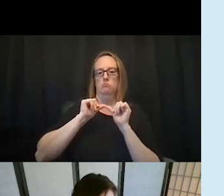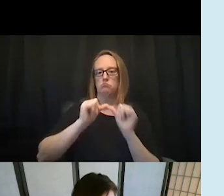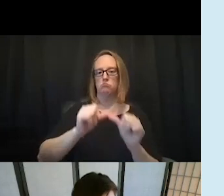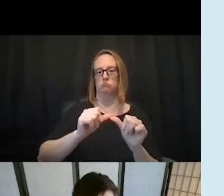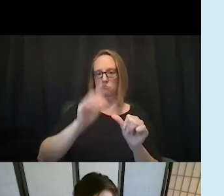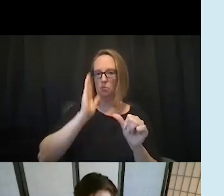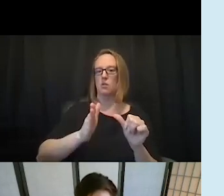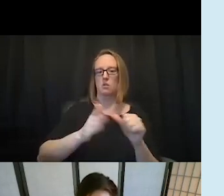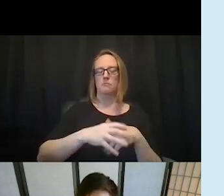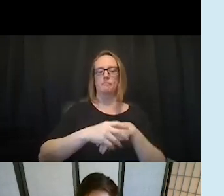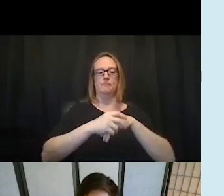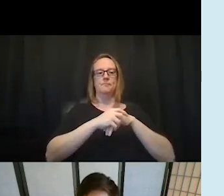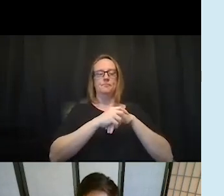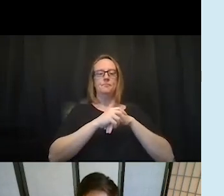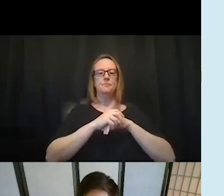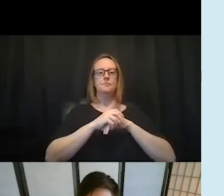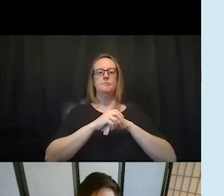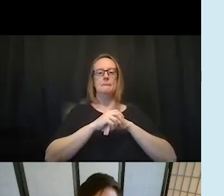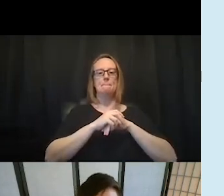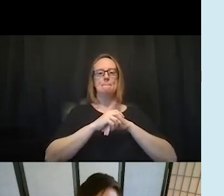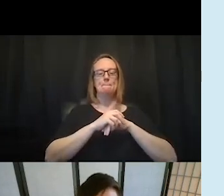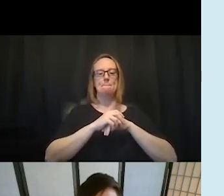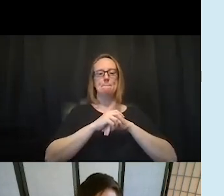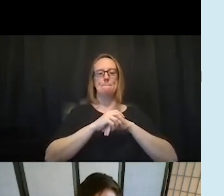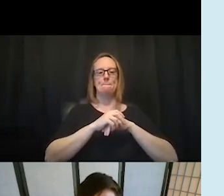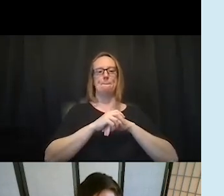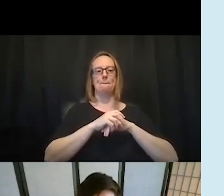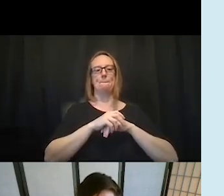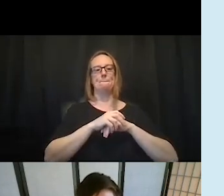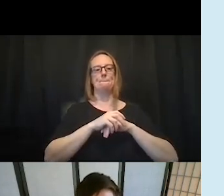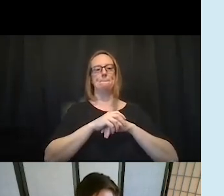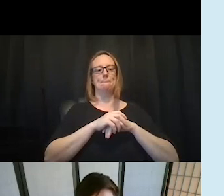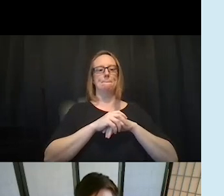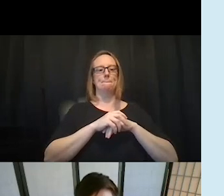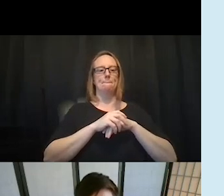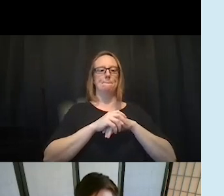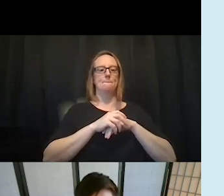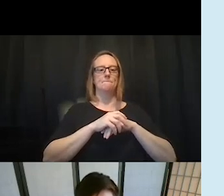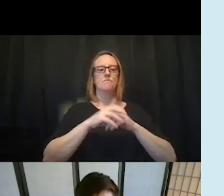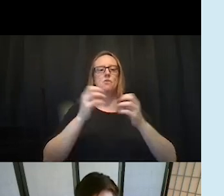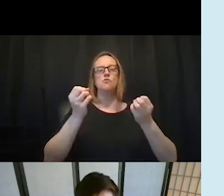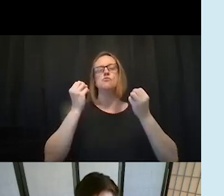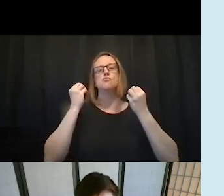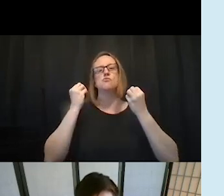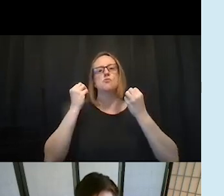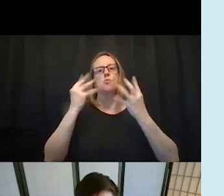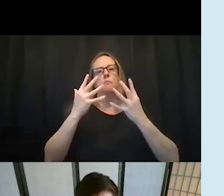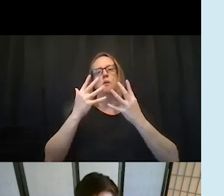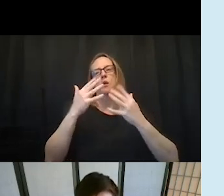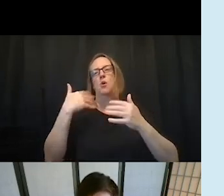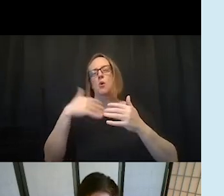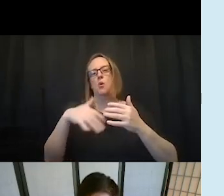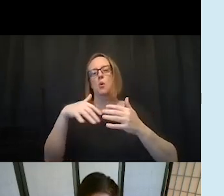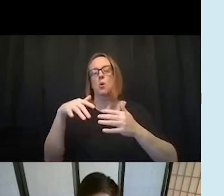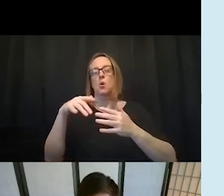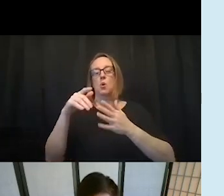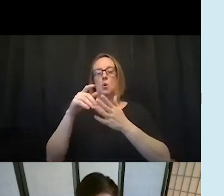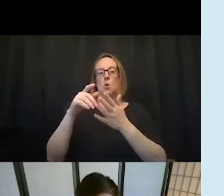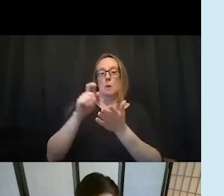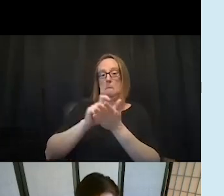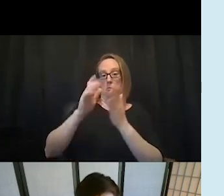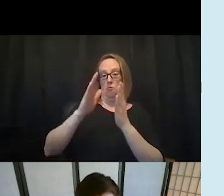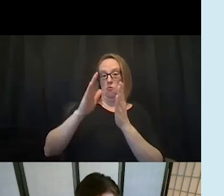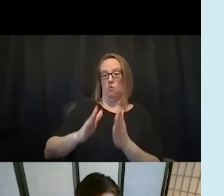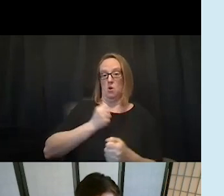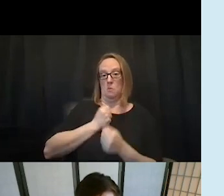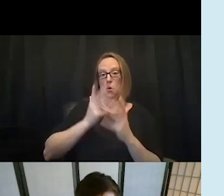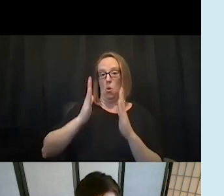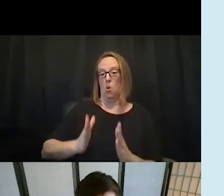So um there are so many uh really talented disabled poets out there. I'm not going to